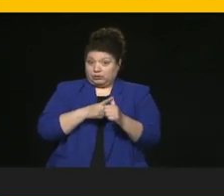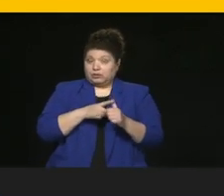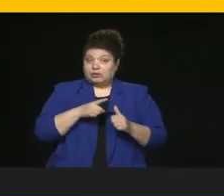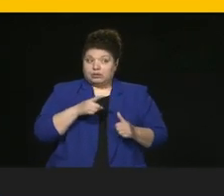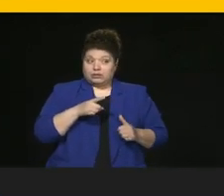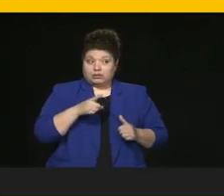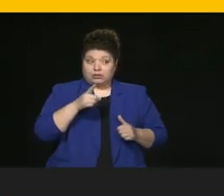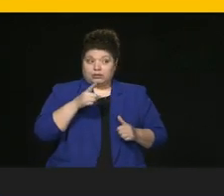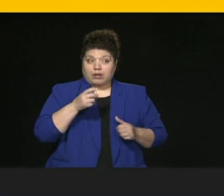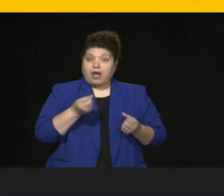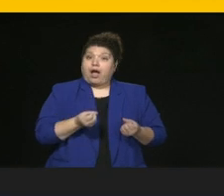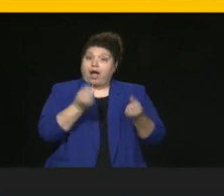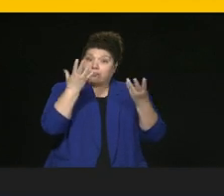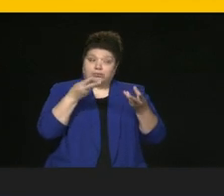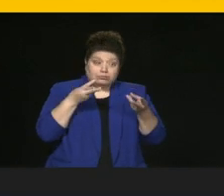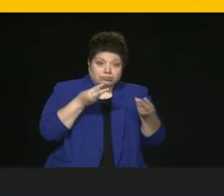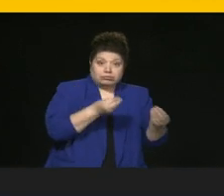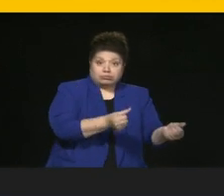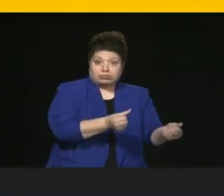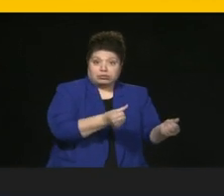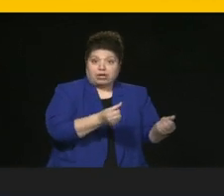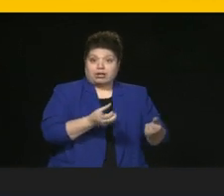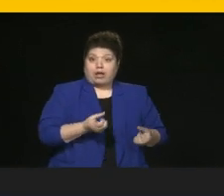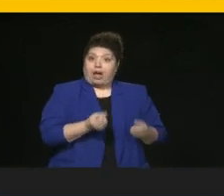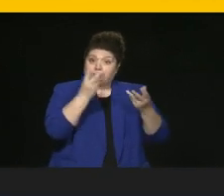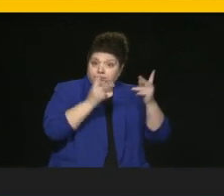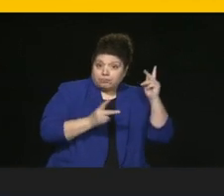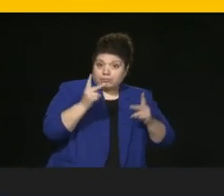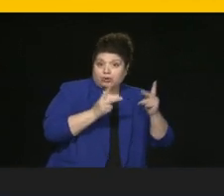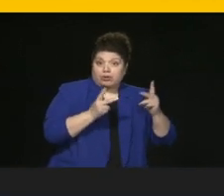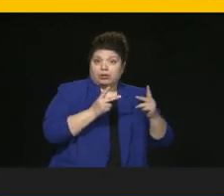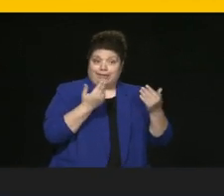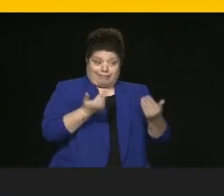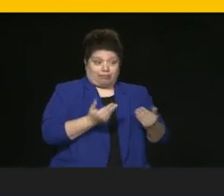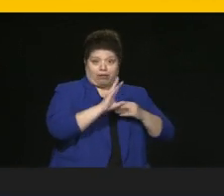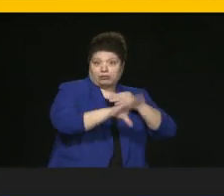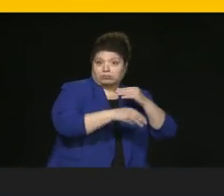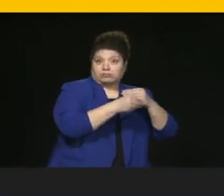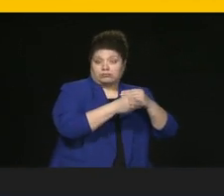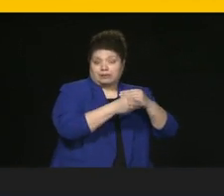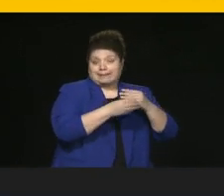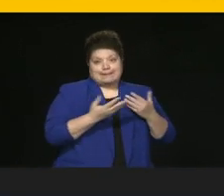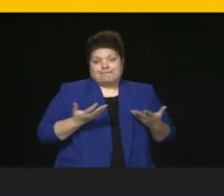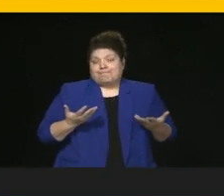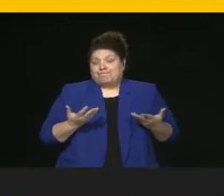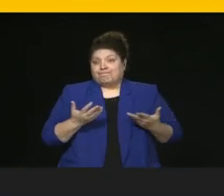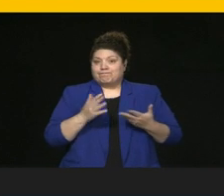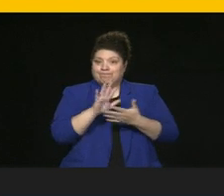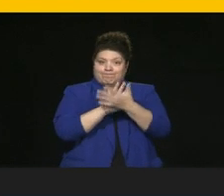FIRST OF ALL, WITH RESPECT TO --